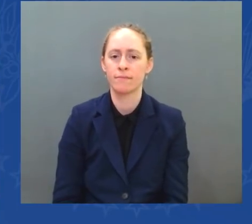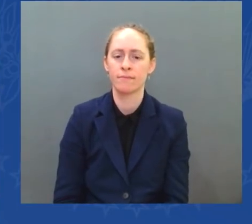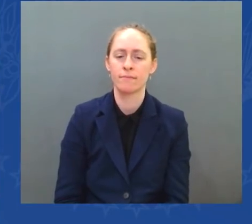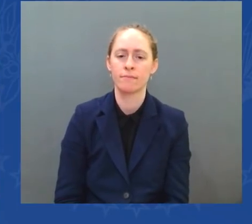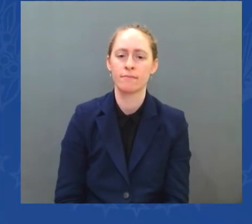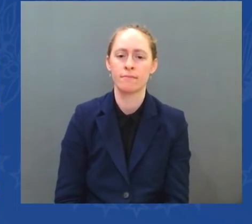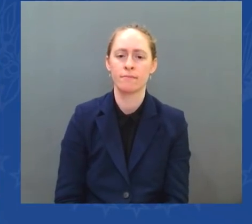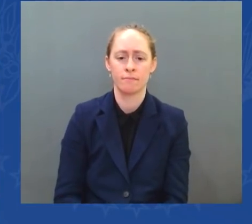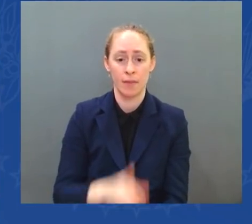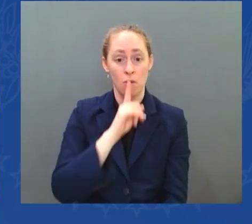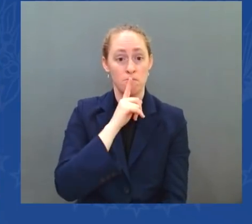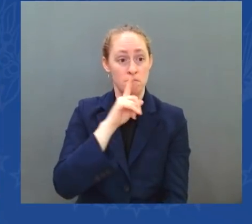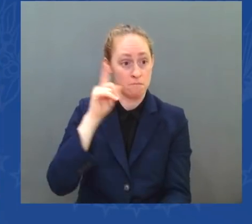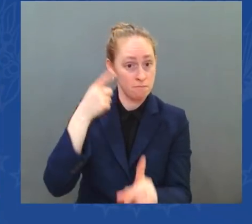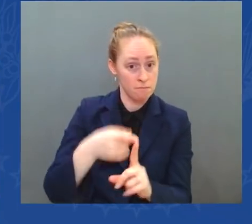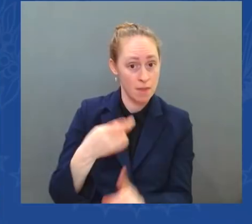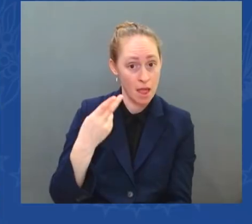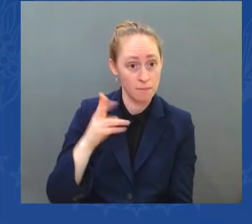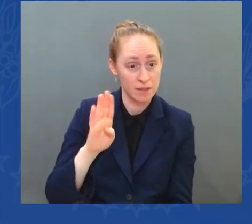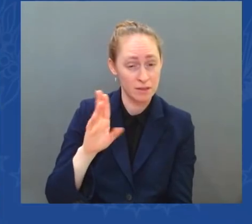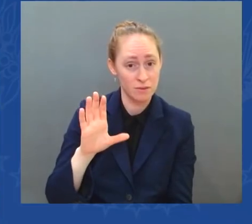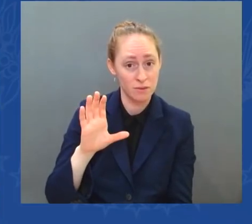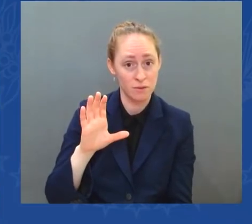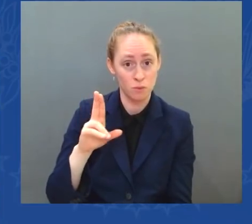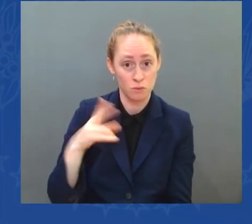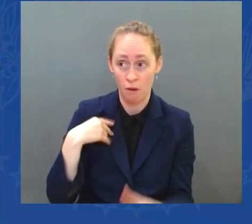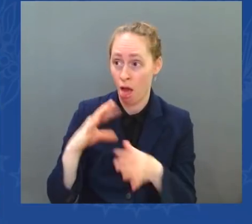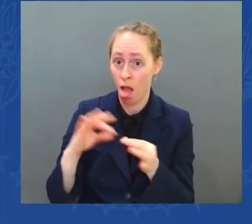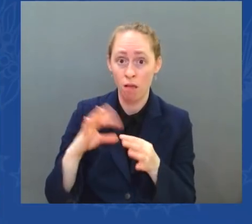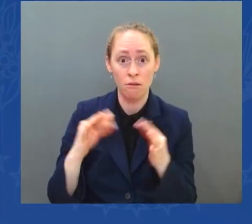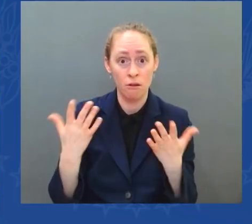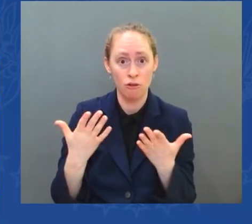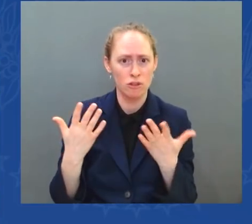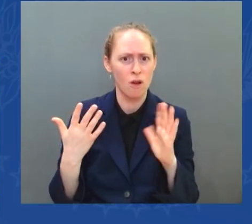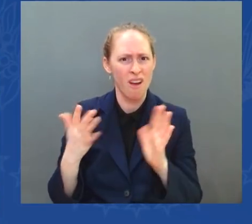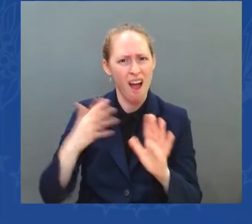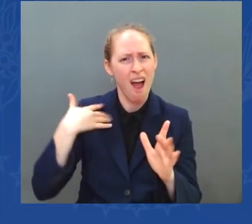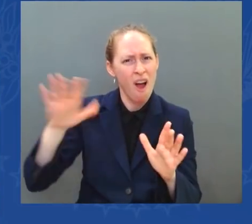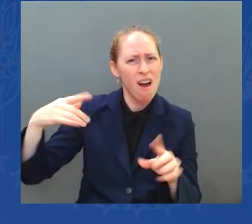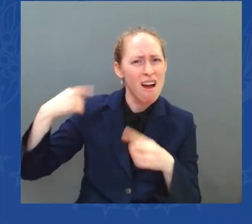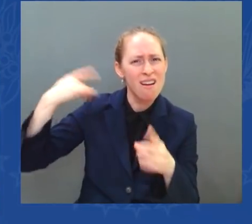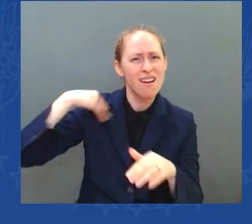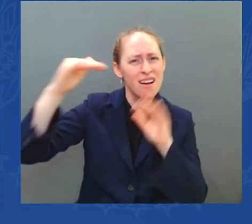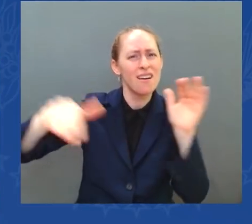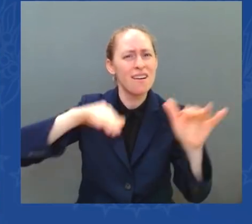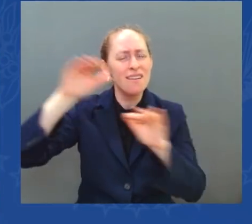I'm sick and tired of trickle down economy. I'm about building from the middle up and out